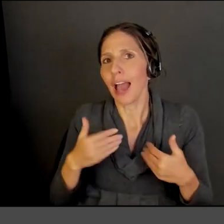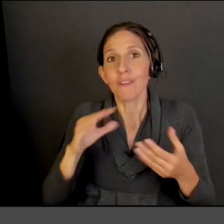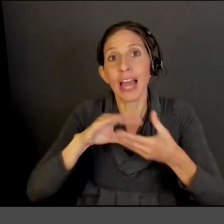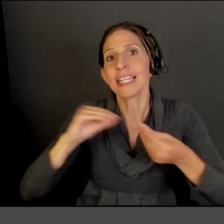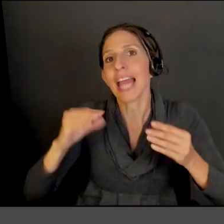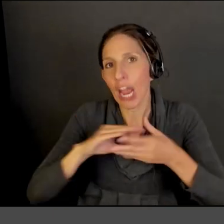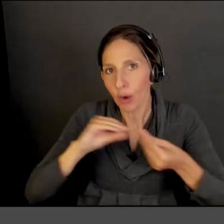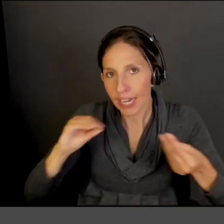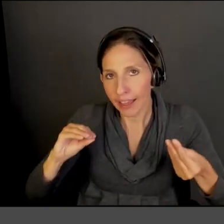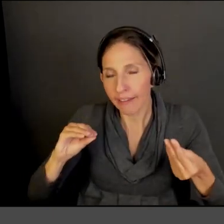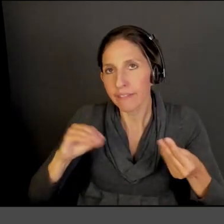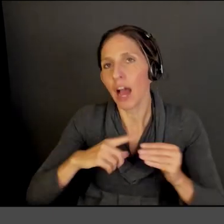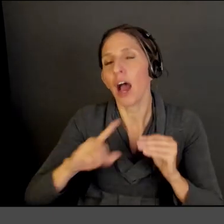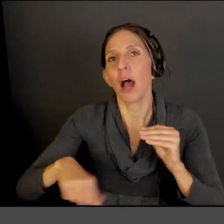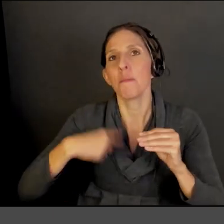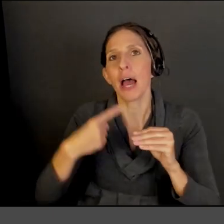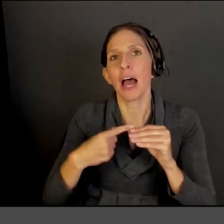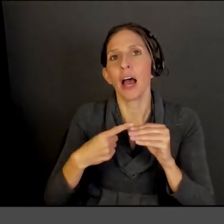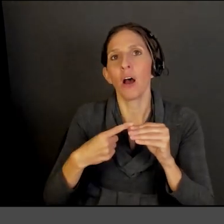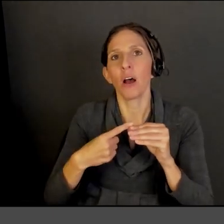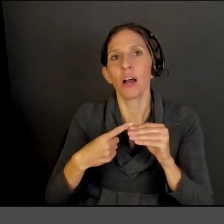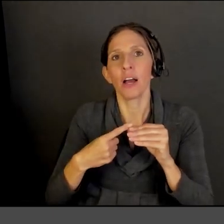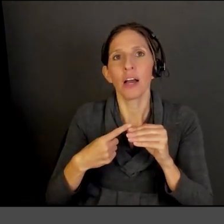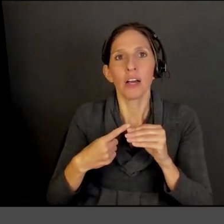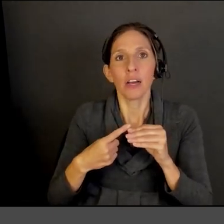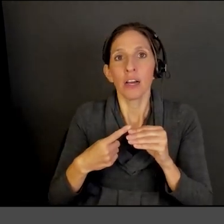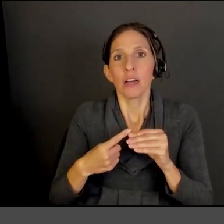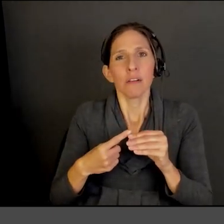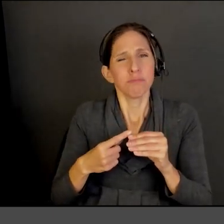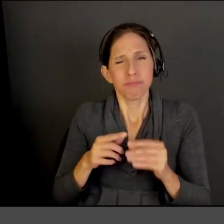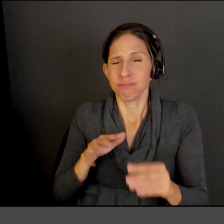MASSIVE, RAMPANT VOTER FRAUD AND THE NEED TO PROTECT OUR OUR ELECTIONS